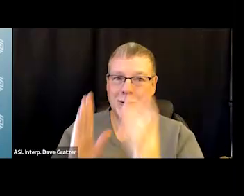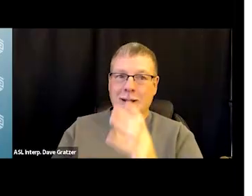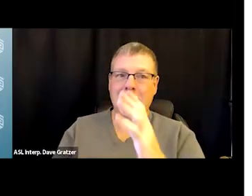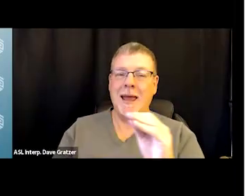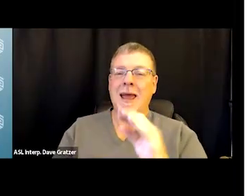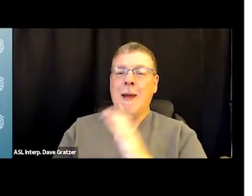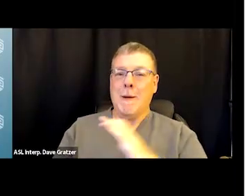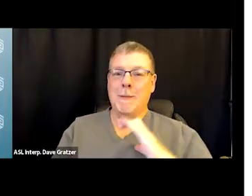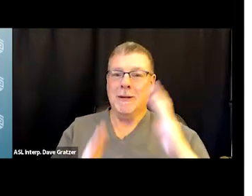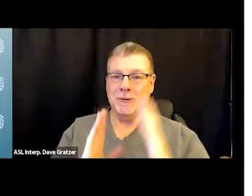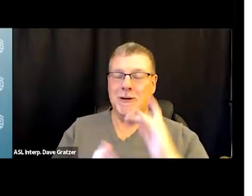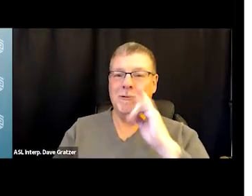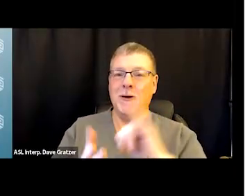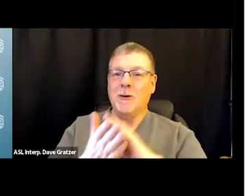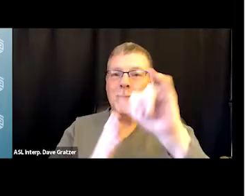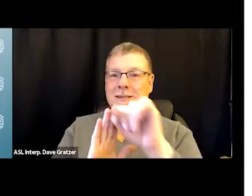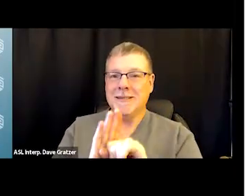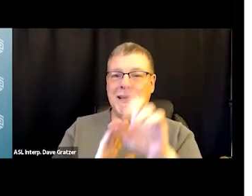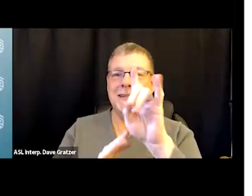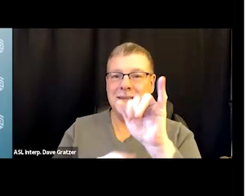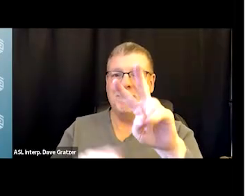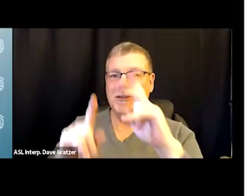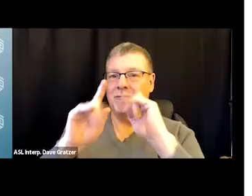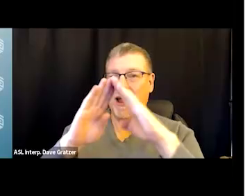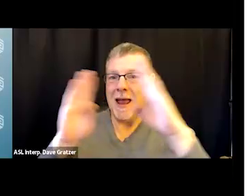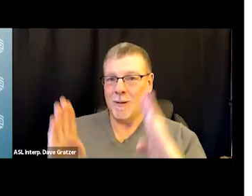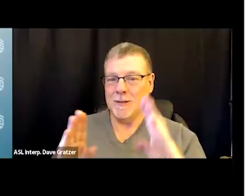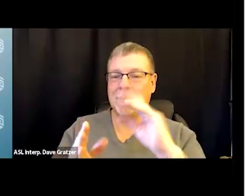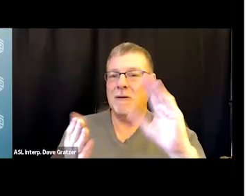commissioner at the New York State Division of Housing and Community Renewal